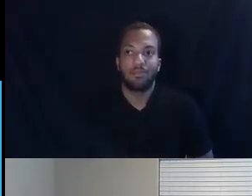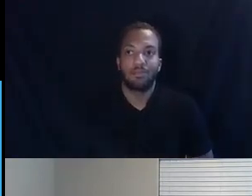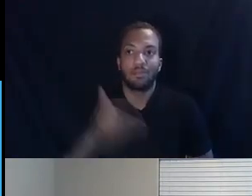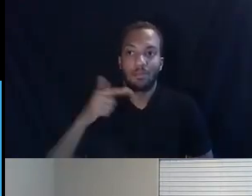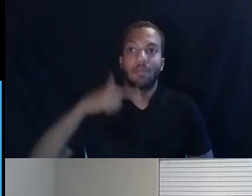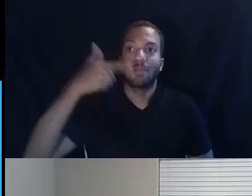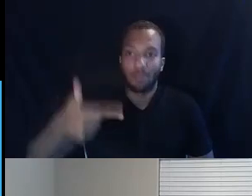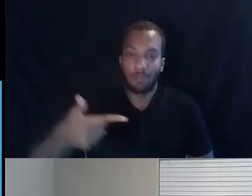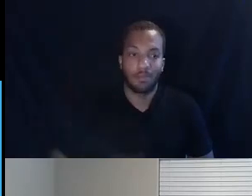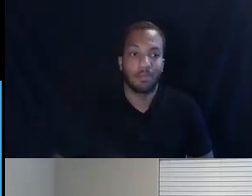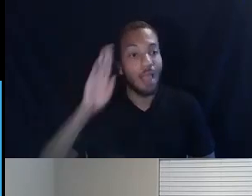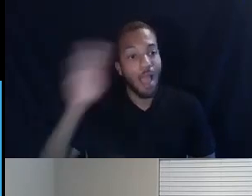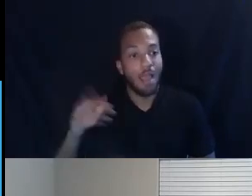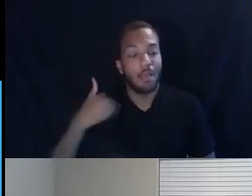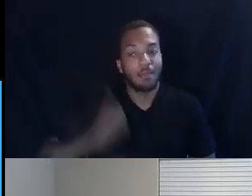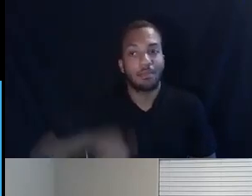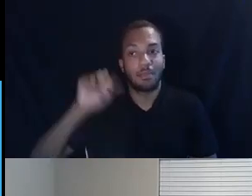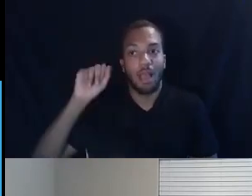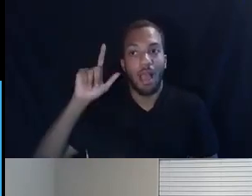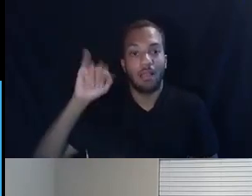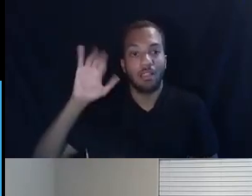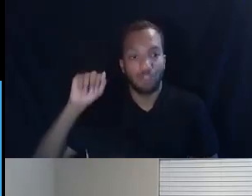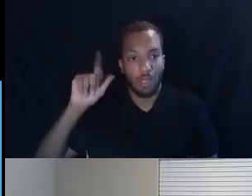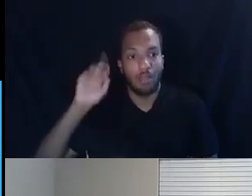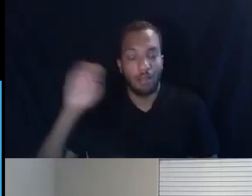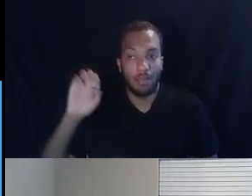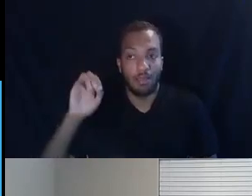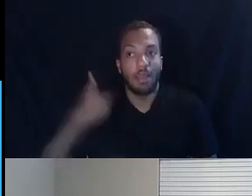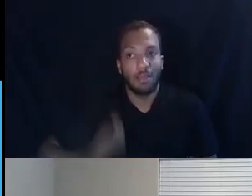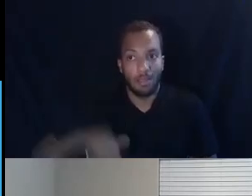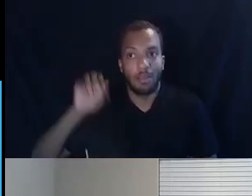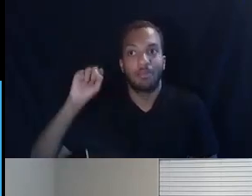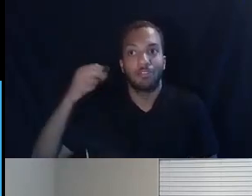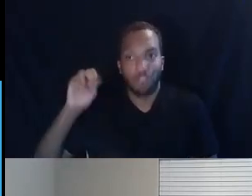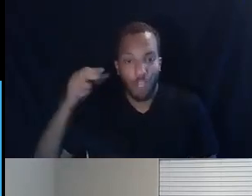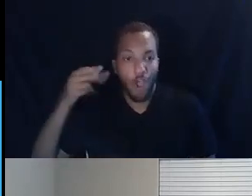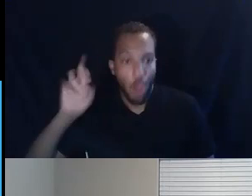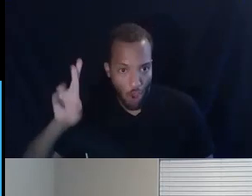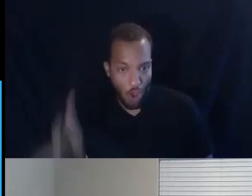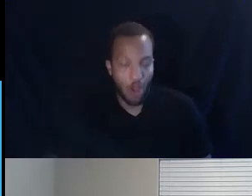Hi everybody. My name's Alicia Lee. I use she, her pronouns and I'm a senior program coordinator